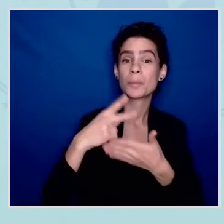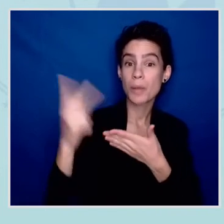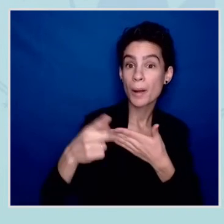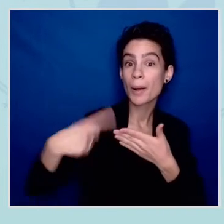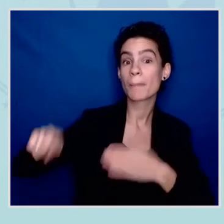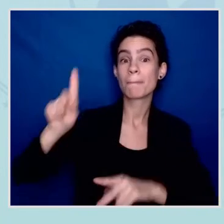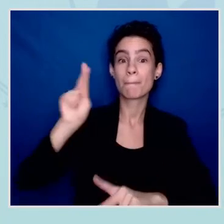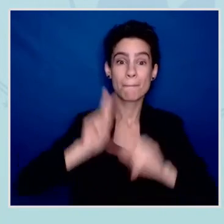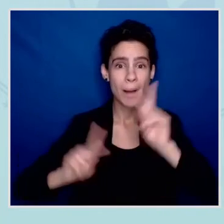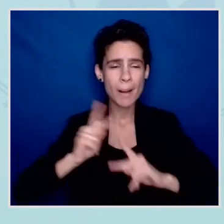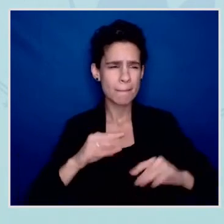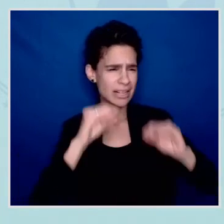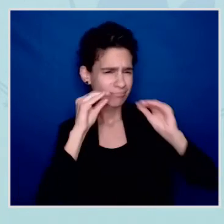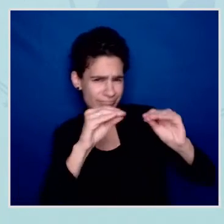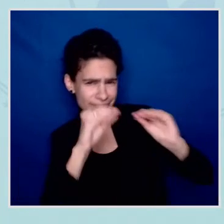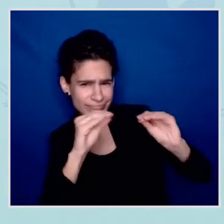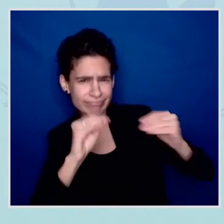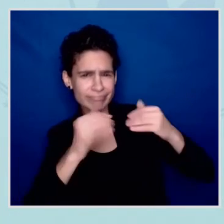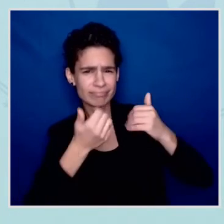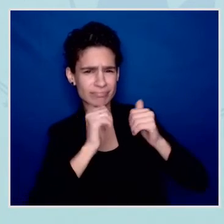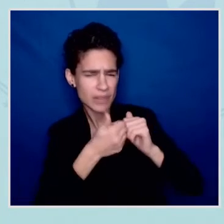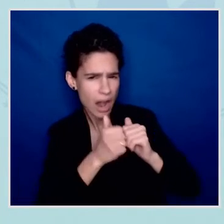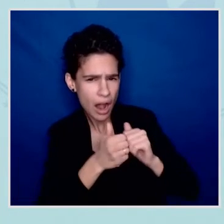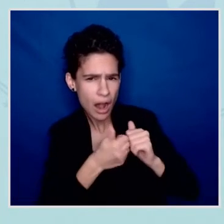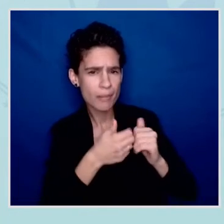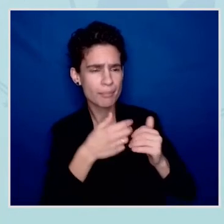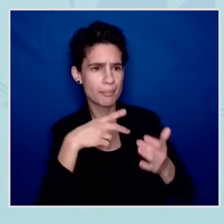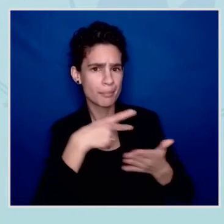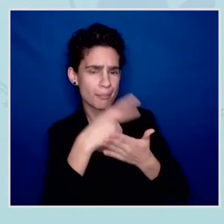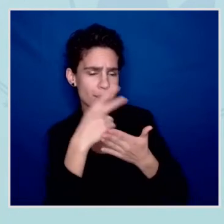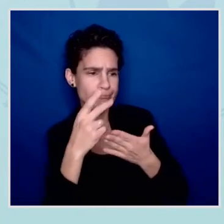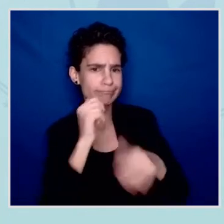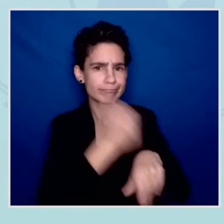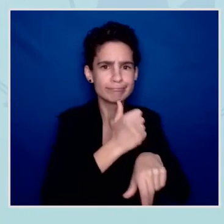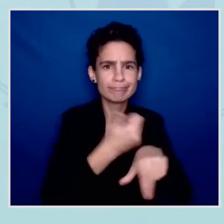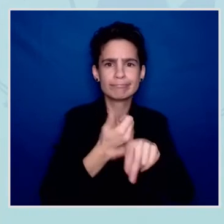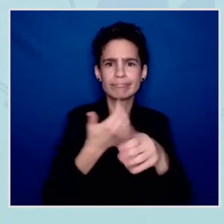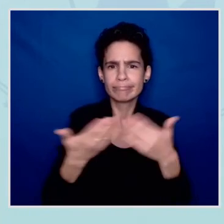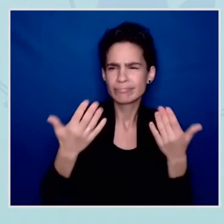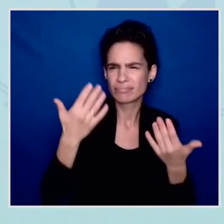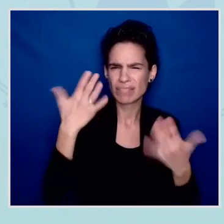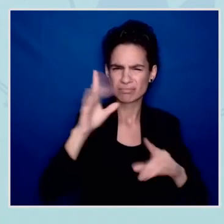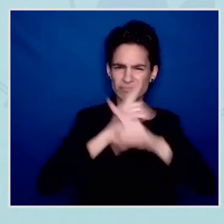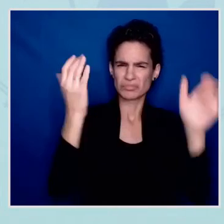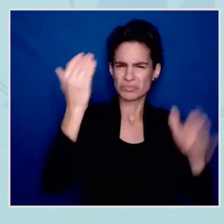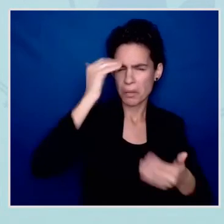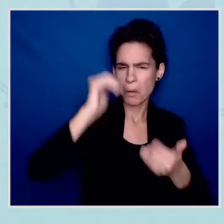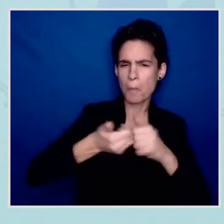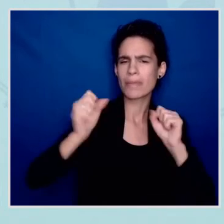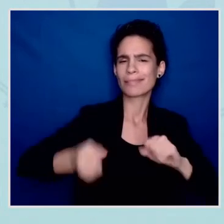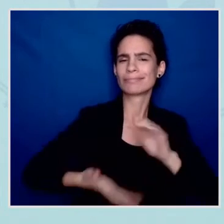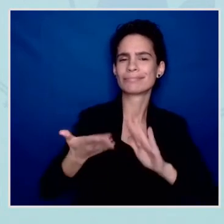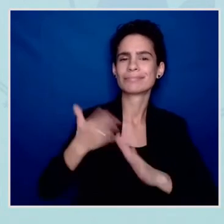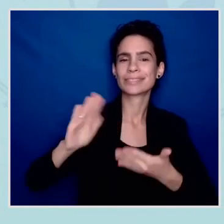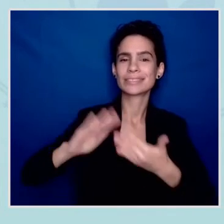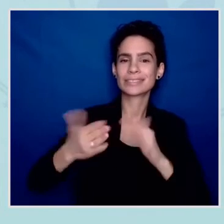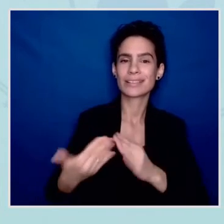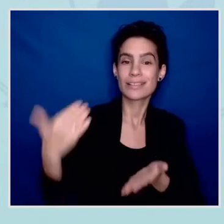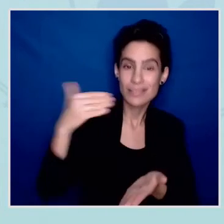YOU WON'T BE ABLE TO DO THIS. GUESS WHAT? IN A 14 WEEK, WAS A 14 WEEK